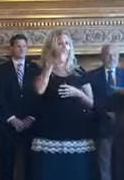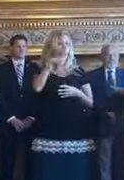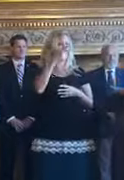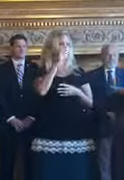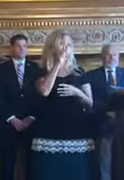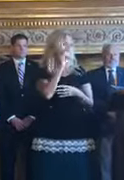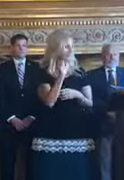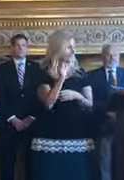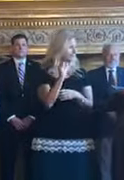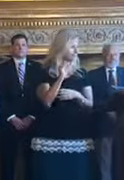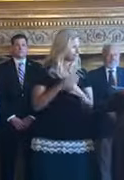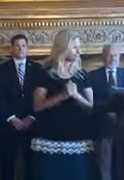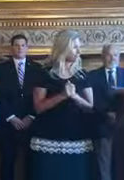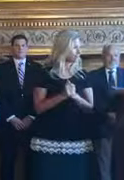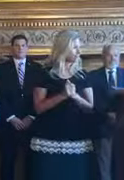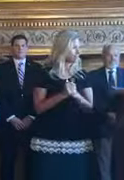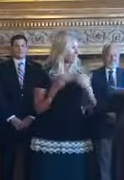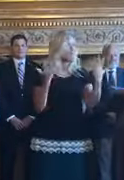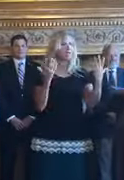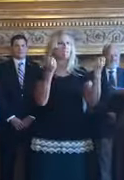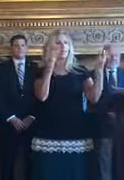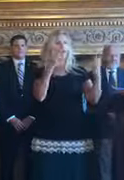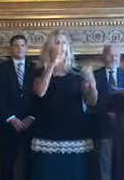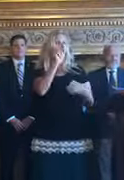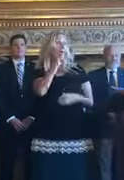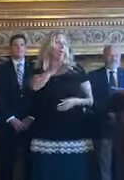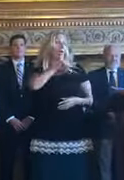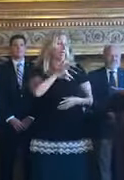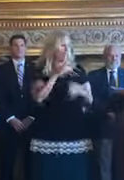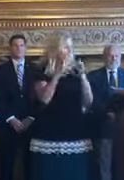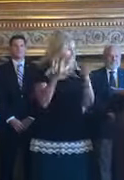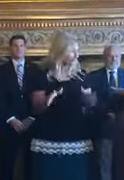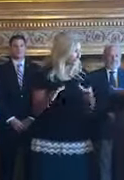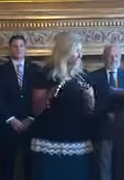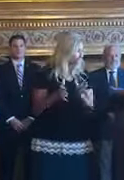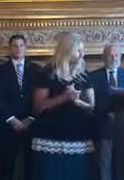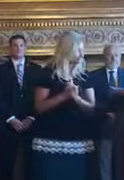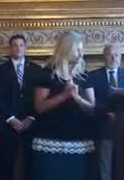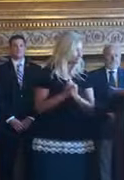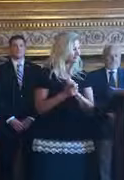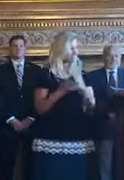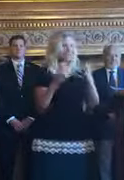Unfortunately, there are many loopholes in our current bill.